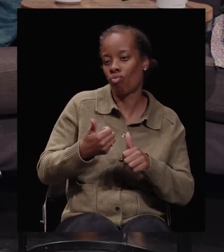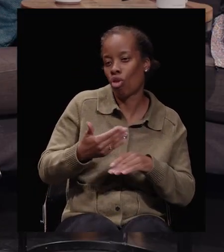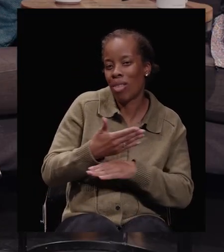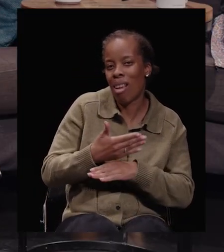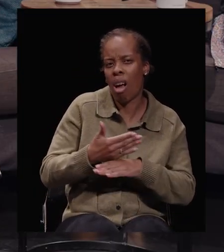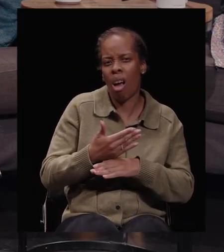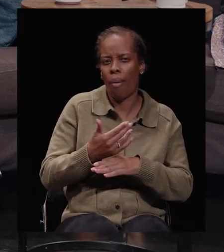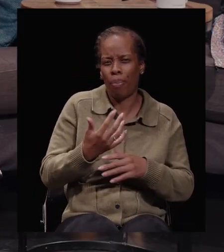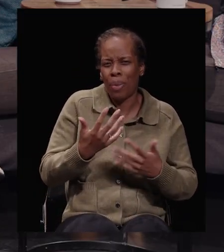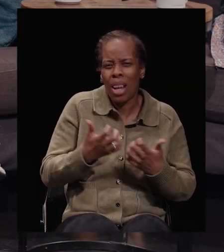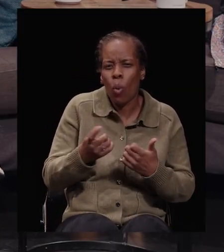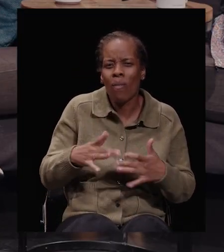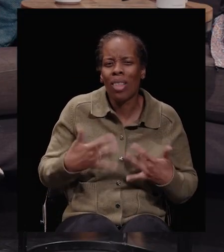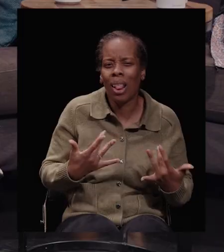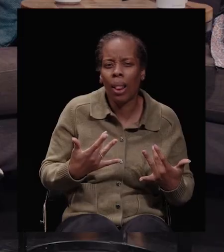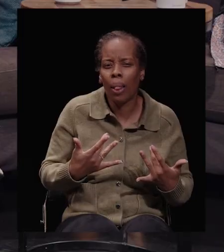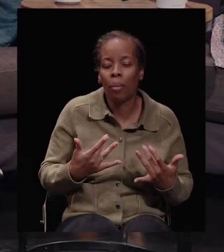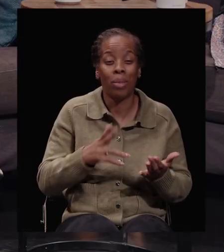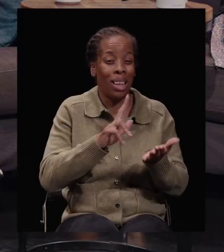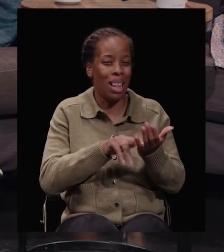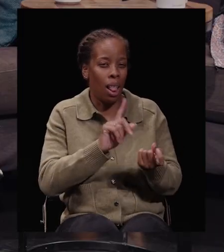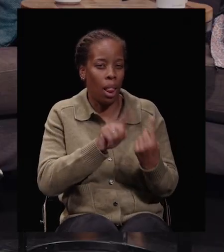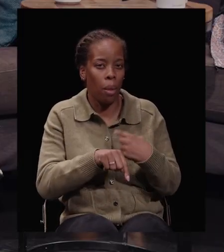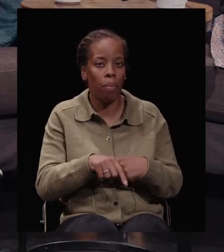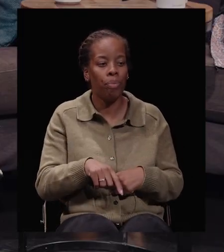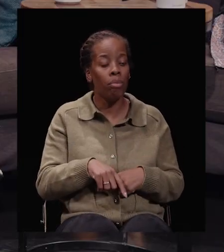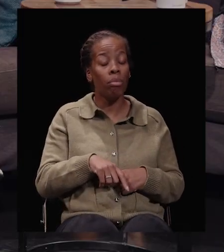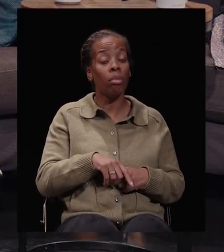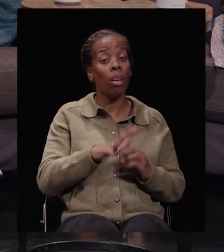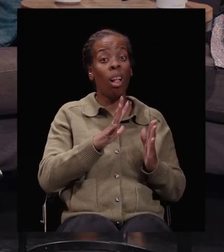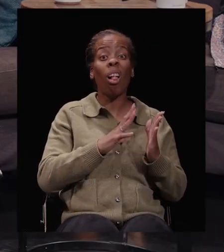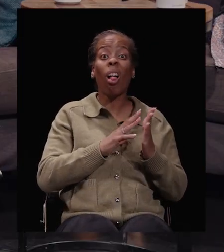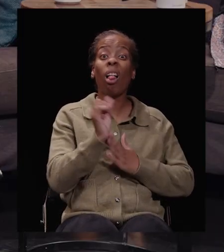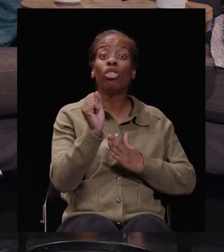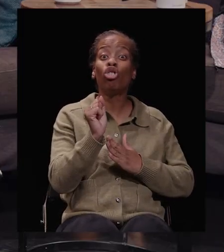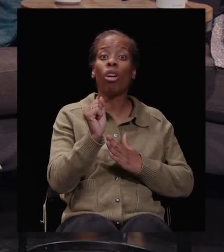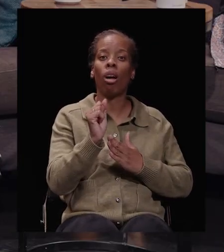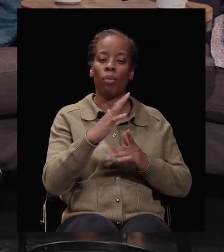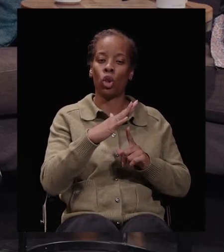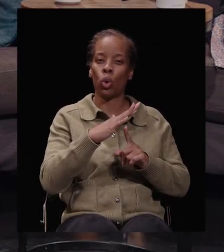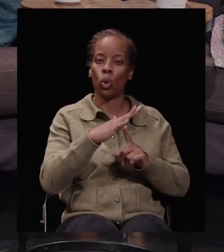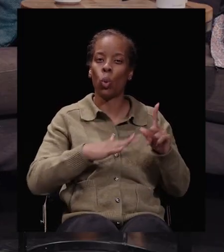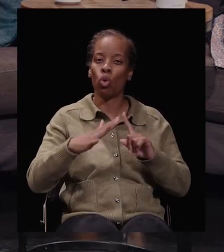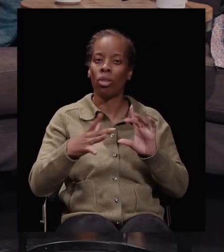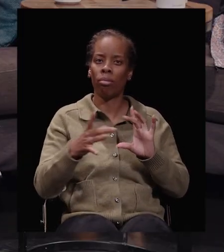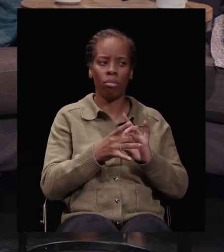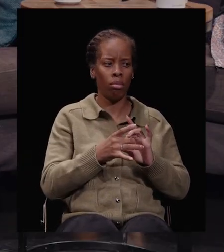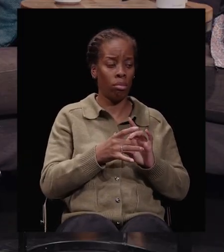Well, I was gonna say like culture, it's a social issue. So I agree that you can't separate someone's identity and community from culture.